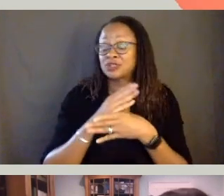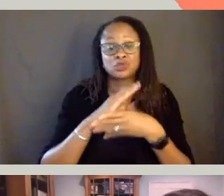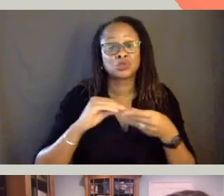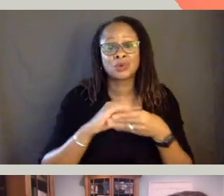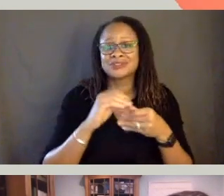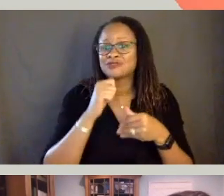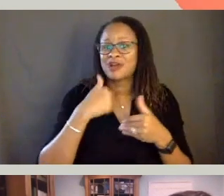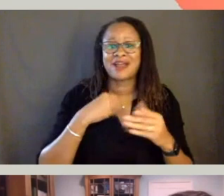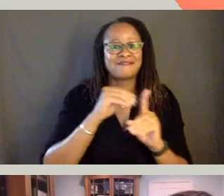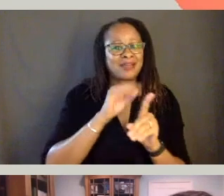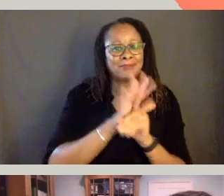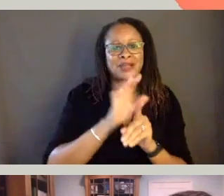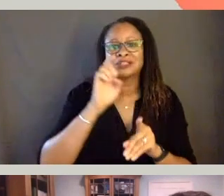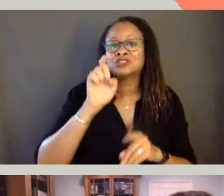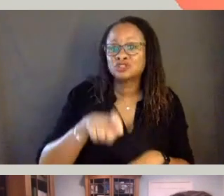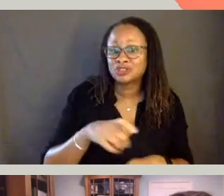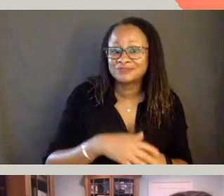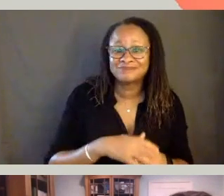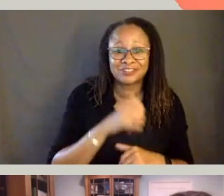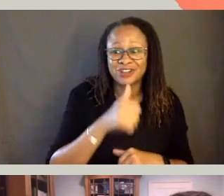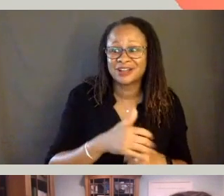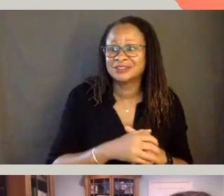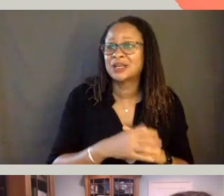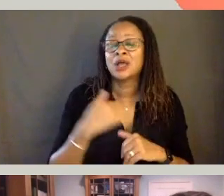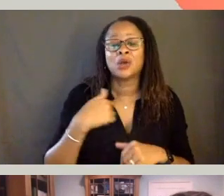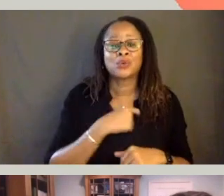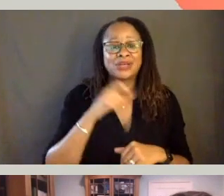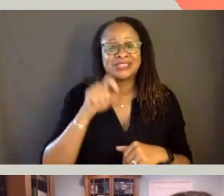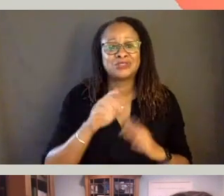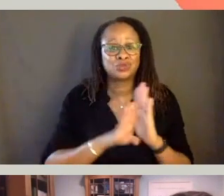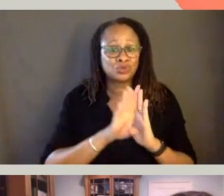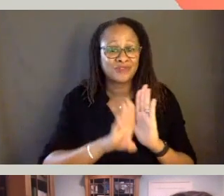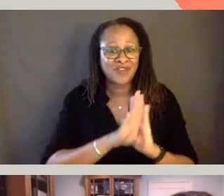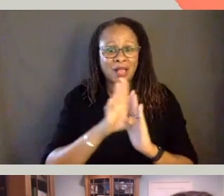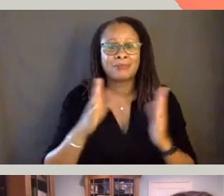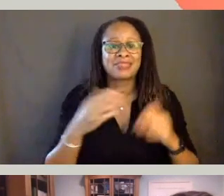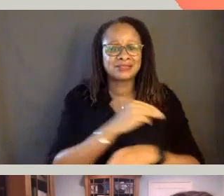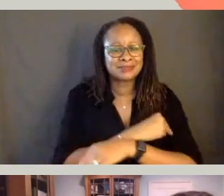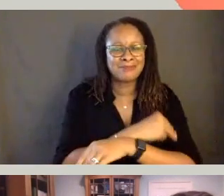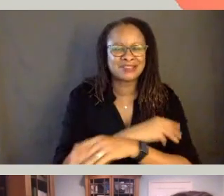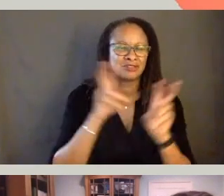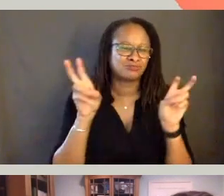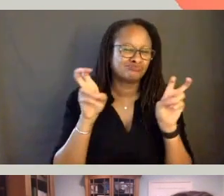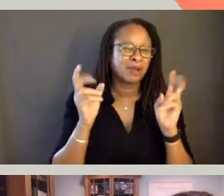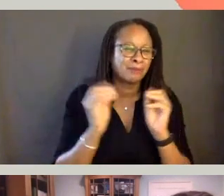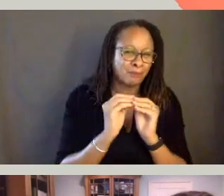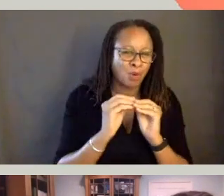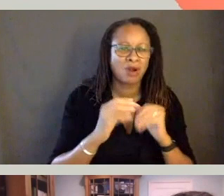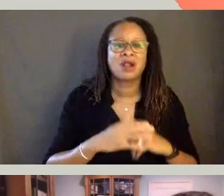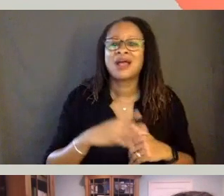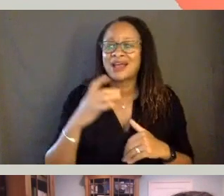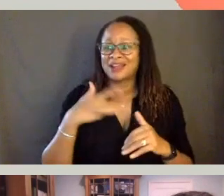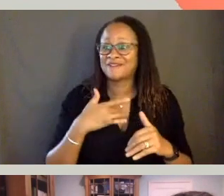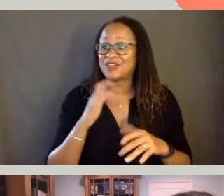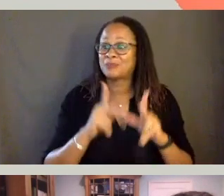the impact that they should, right? Like we need to develop this muscle a little bit more. And I feel like people like Set are the ones